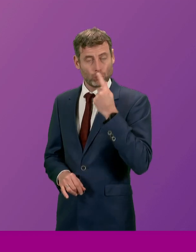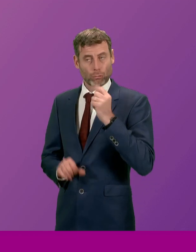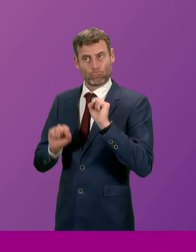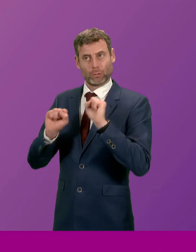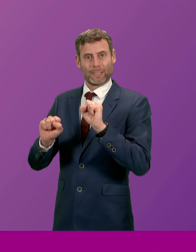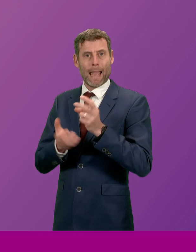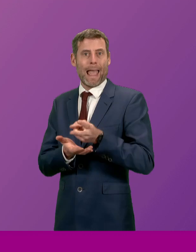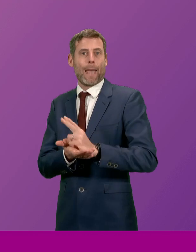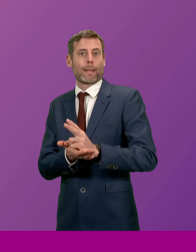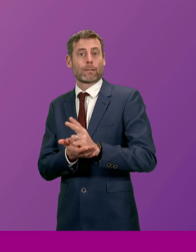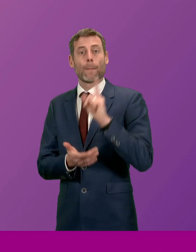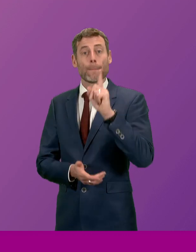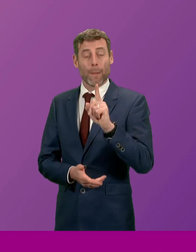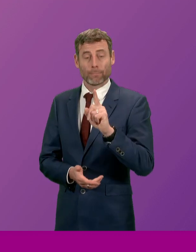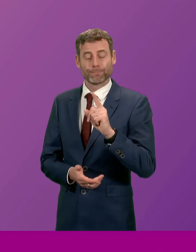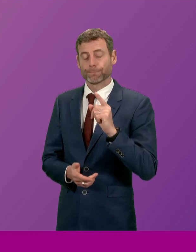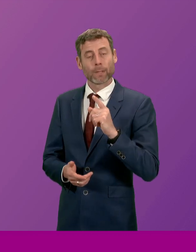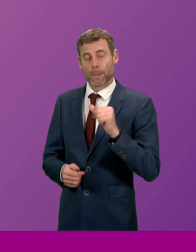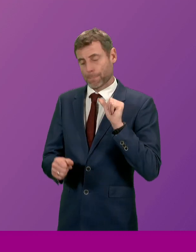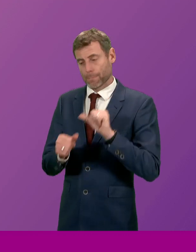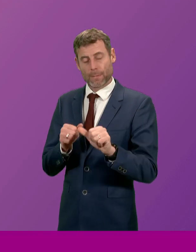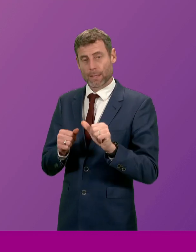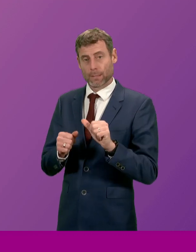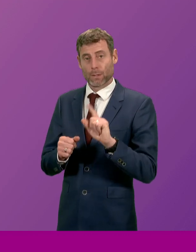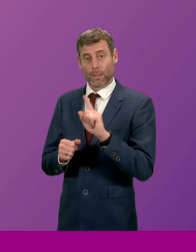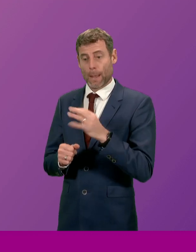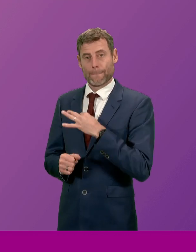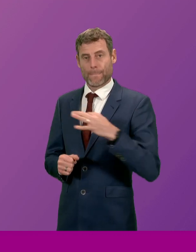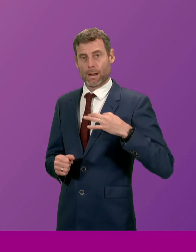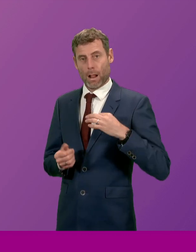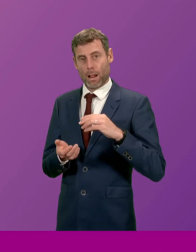Medical cannabis is keeping him alive, but his mum, Lisa Quarrell, is running